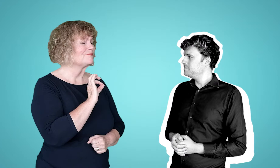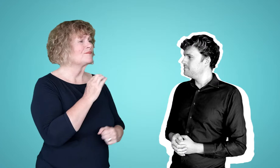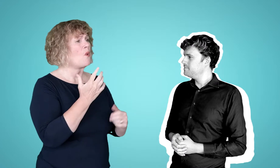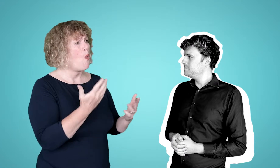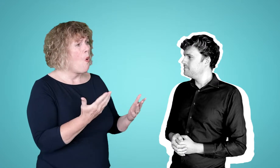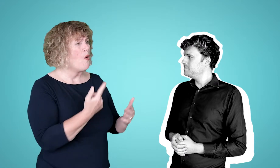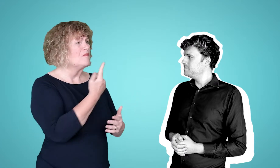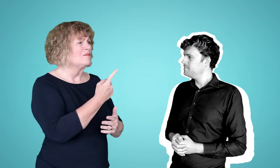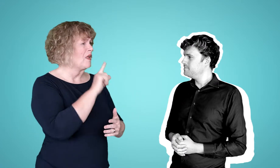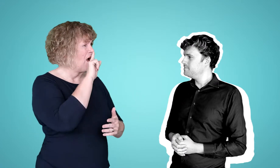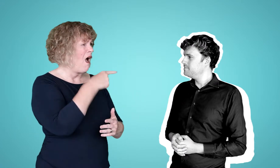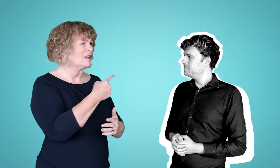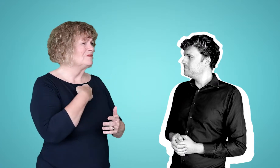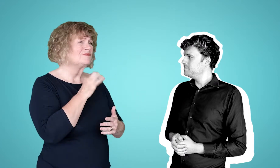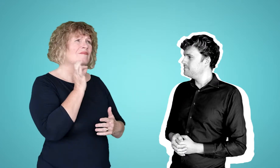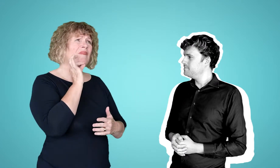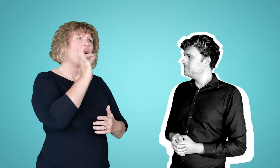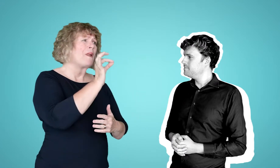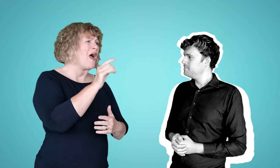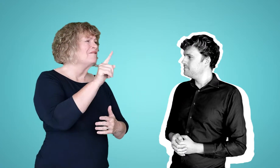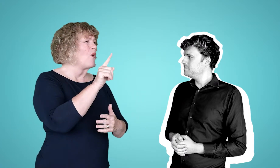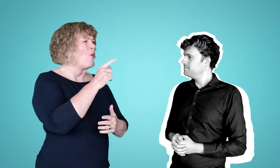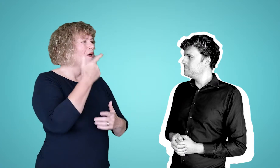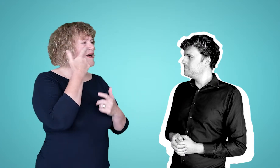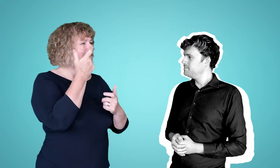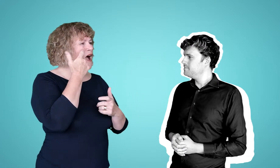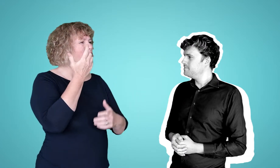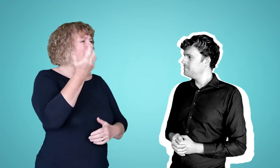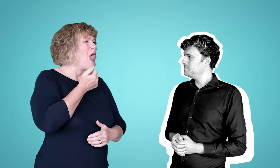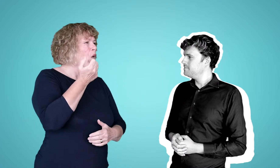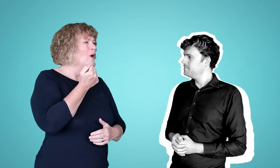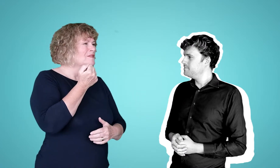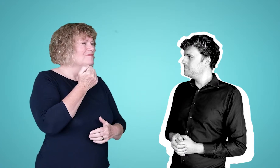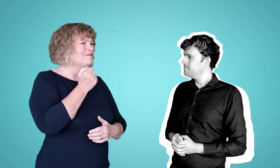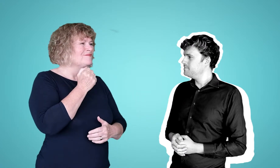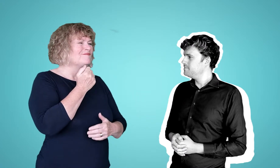or if you cannot apply for Carer's Allowance online,